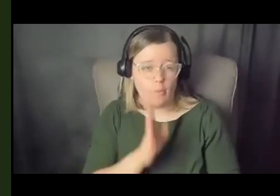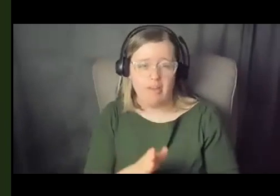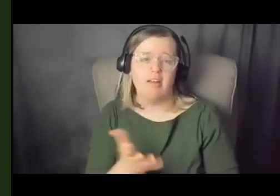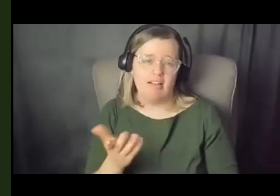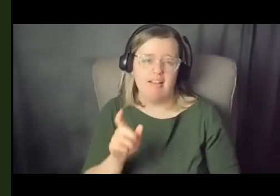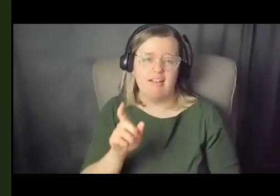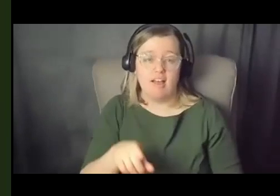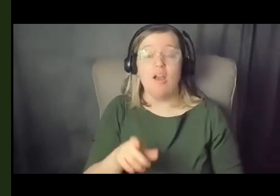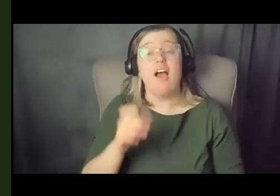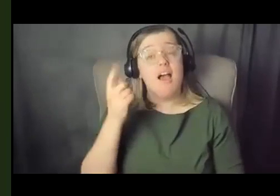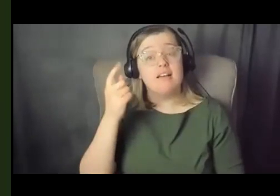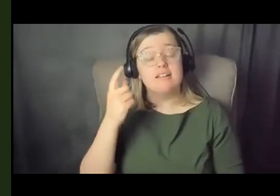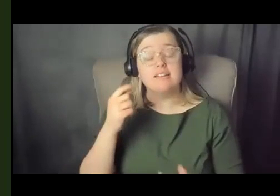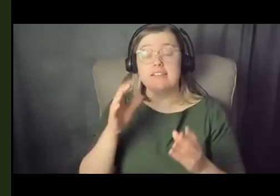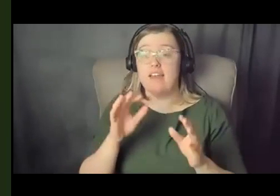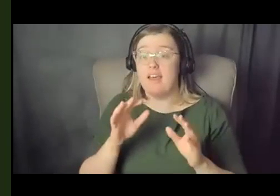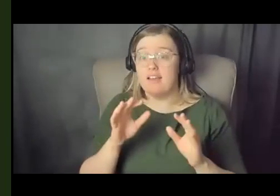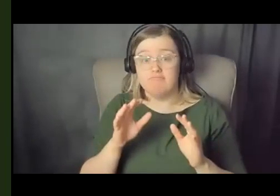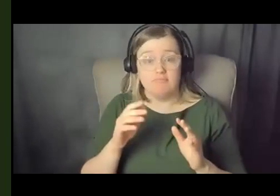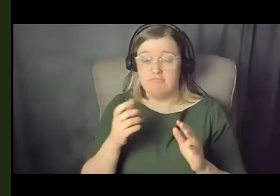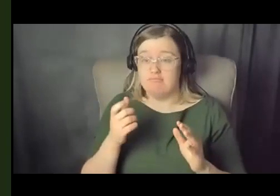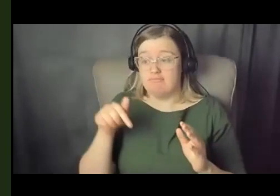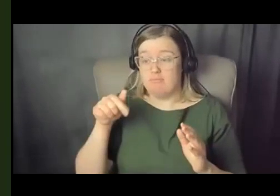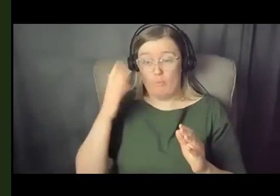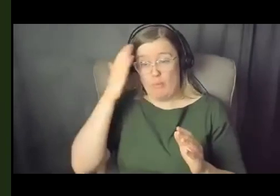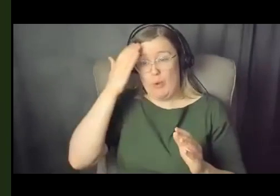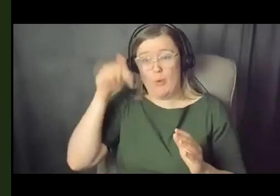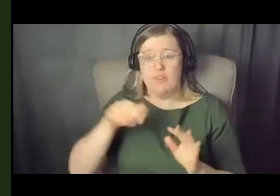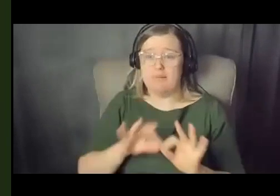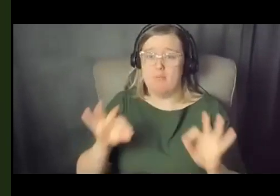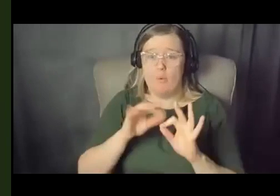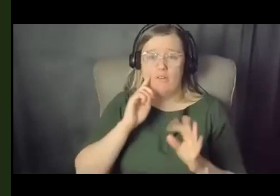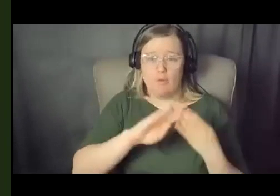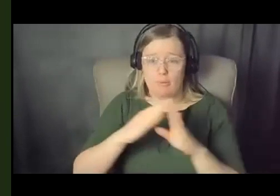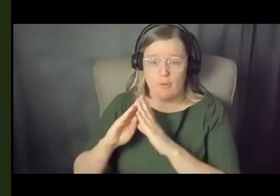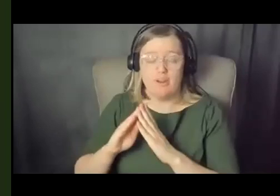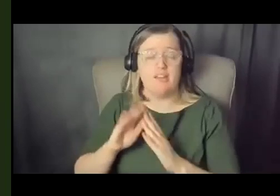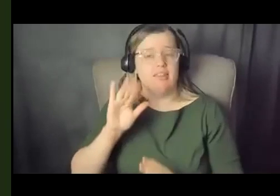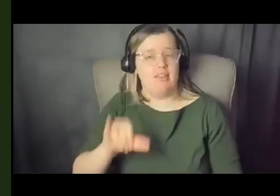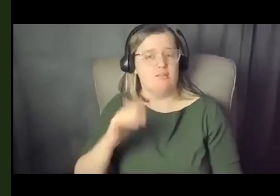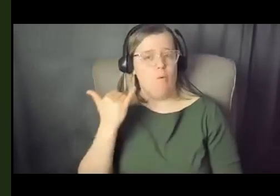This is important enough to the community we are having an entire separate meeting on June 23 to talk about that.